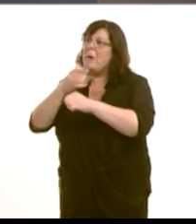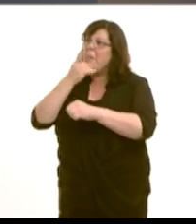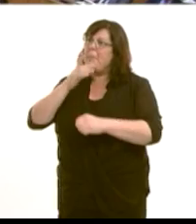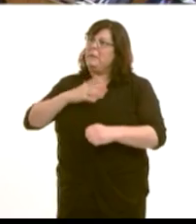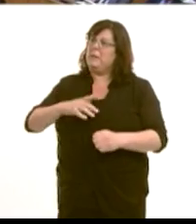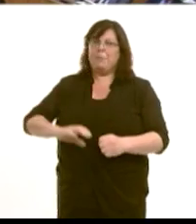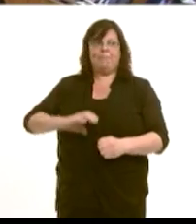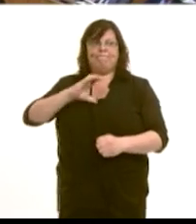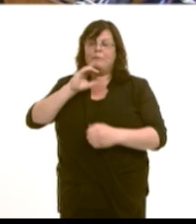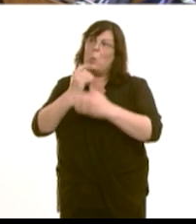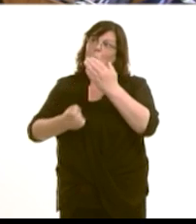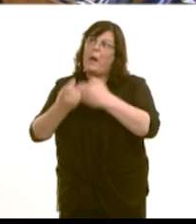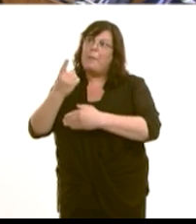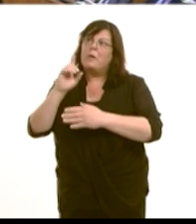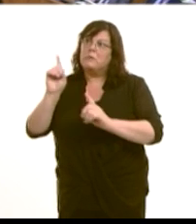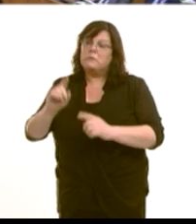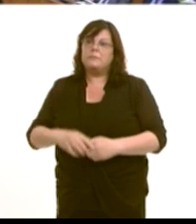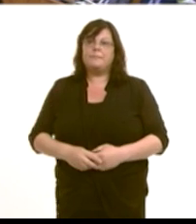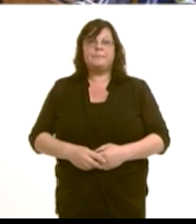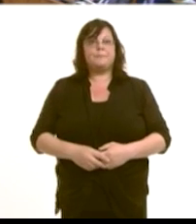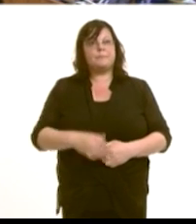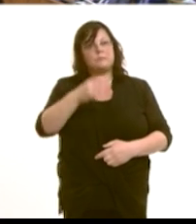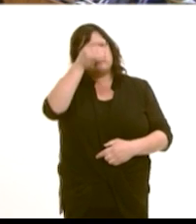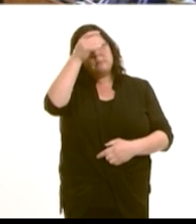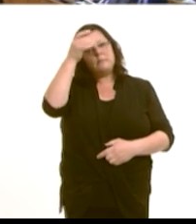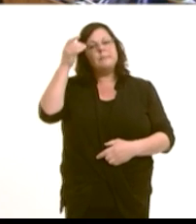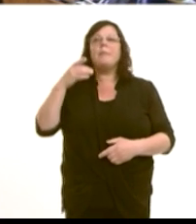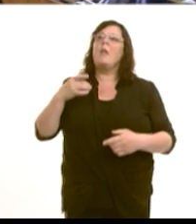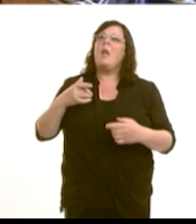Janet Finch-Saunders: First Minister, as a constituency Member in Aberconwy, Iím only